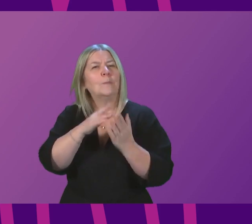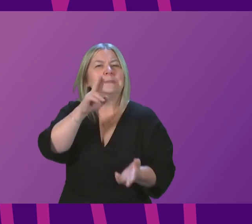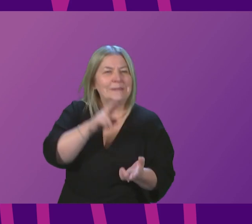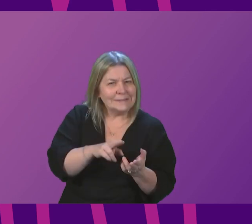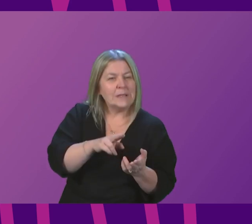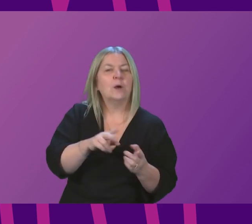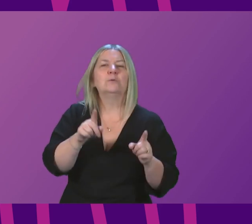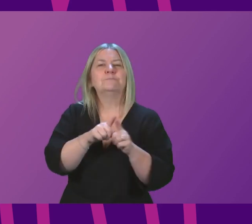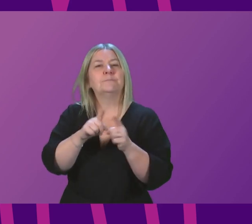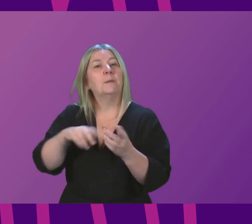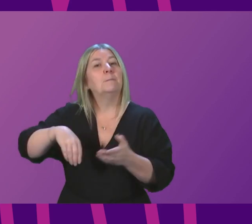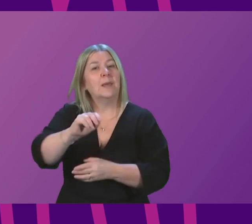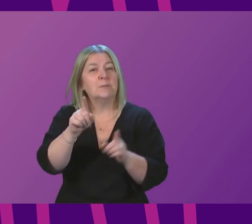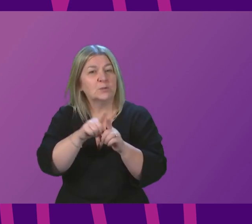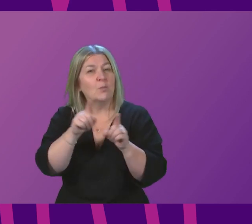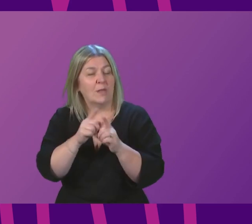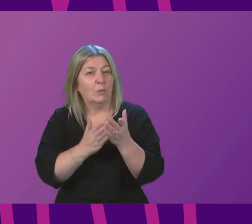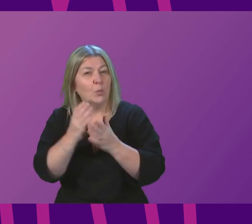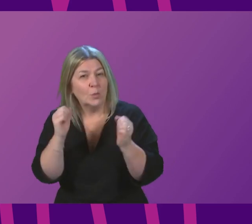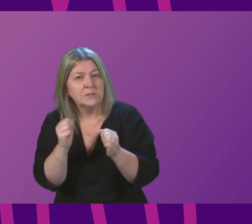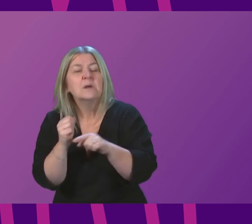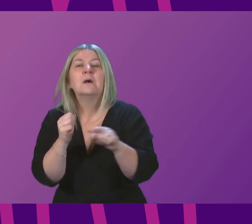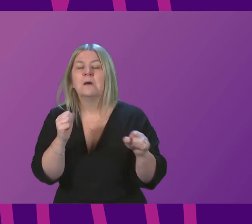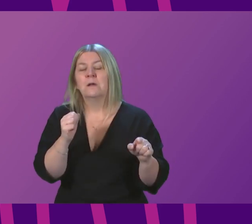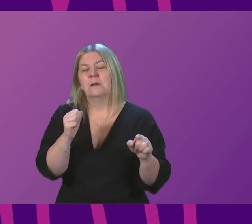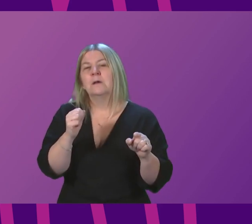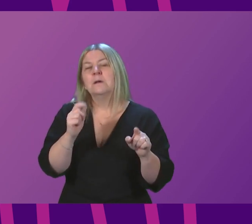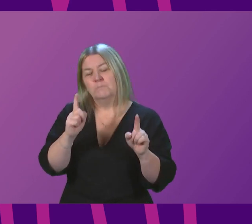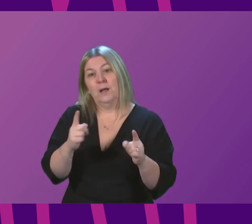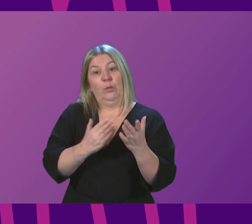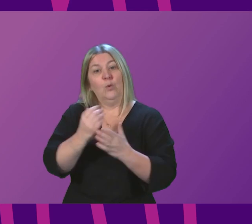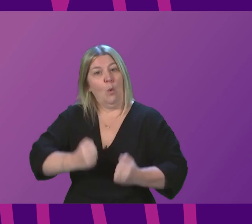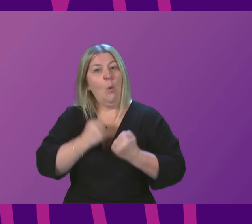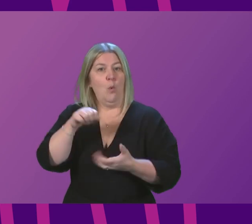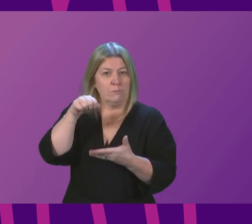We have also taken action, within our powers and from our resources, through our £41 million